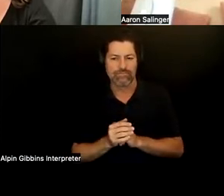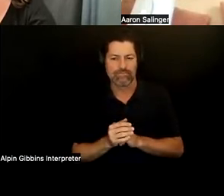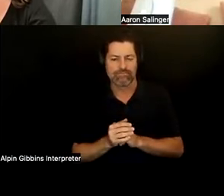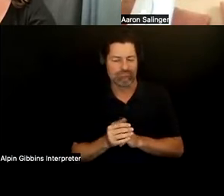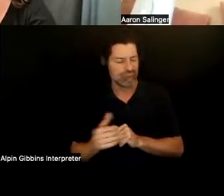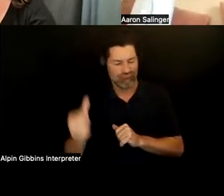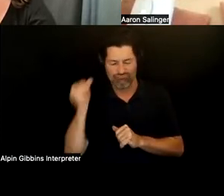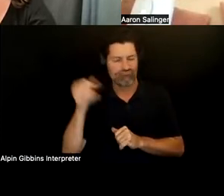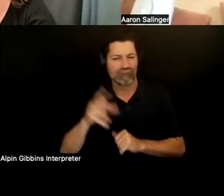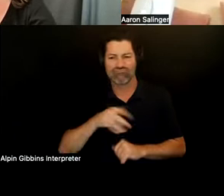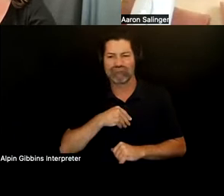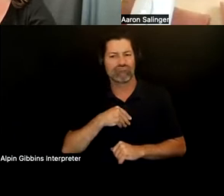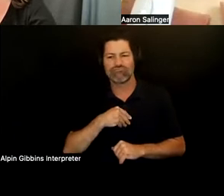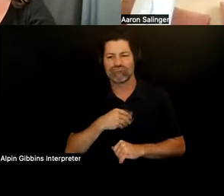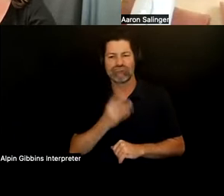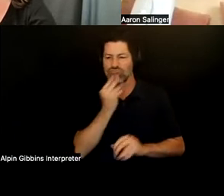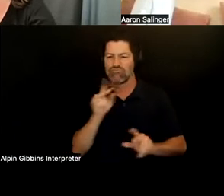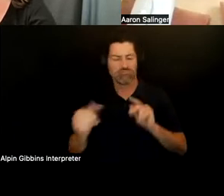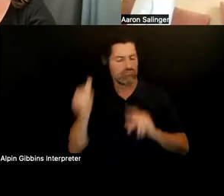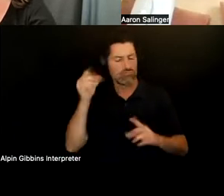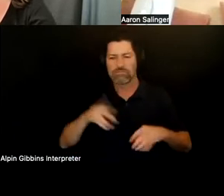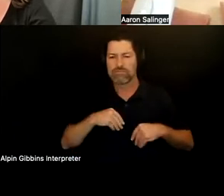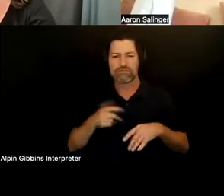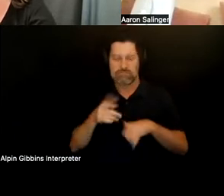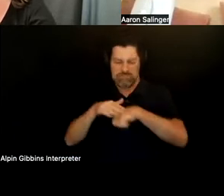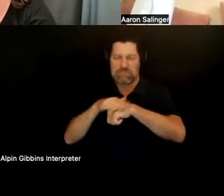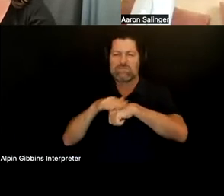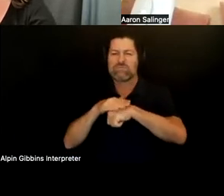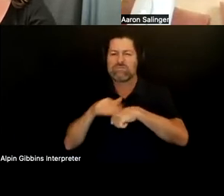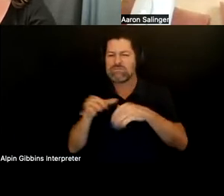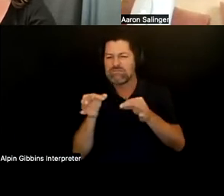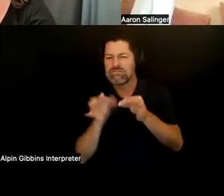it really is not a thing. 19:58:48 And, in fact, the word is Israel